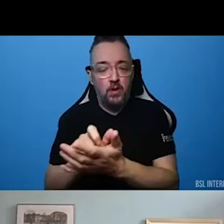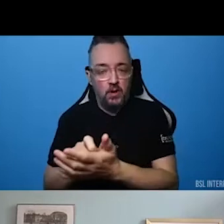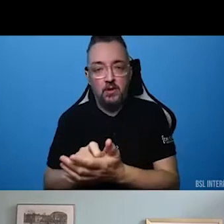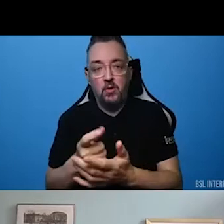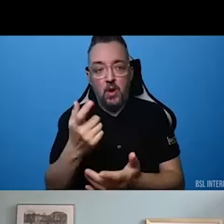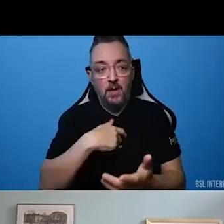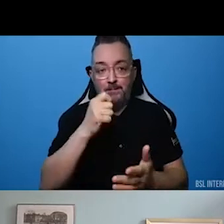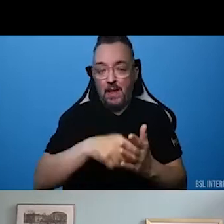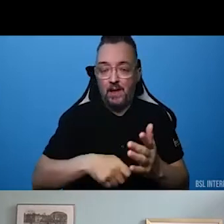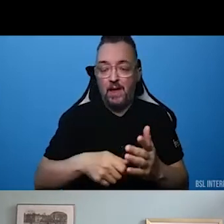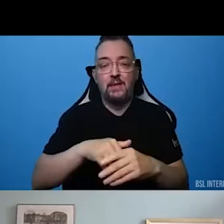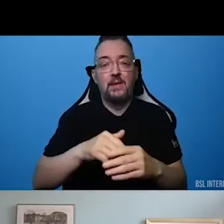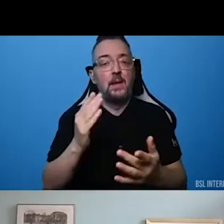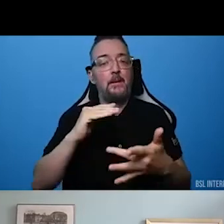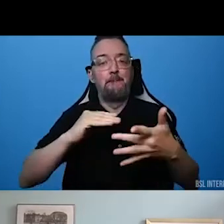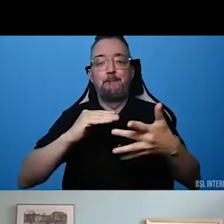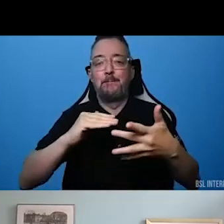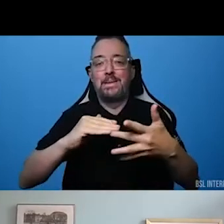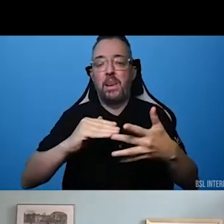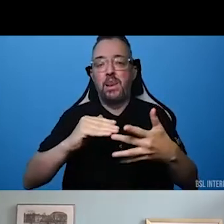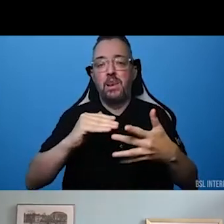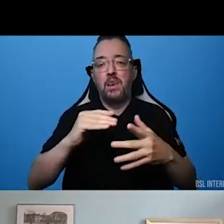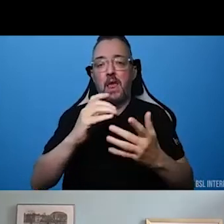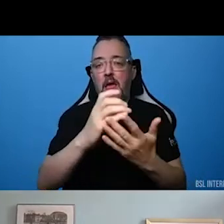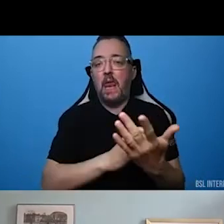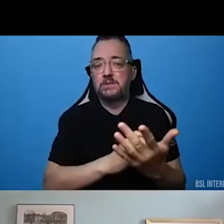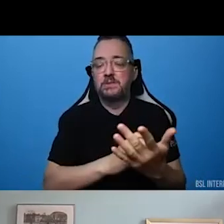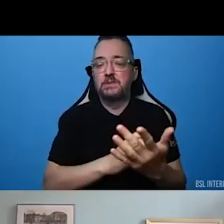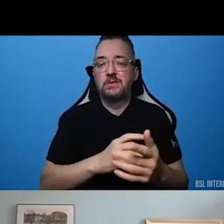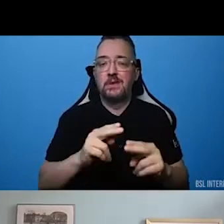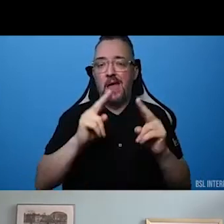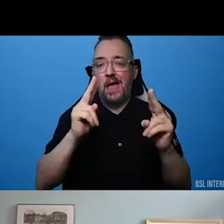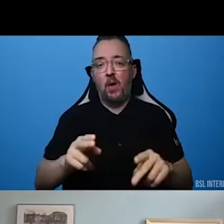the middle class housewife who the abolitionist believed controlled